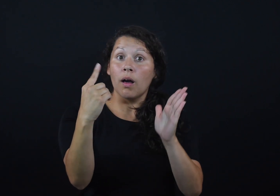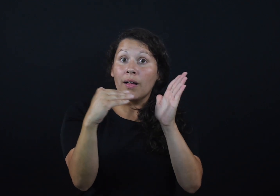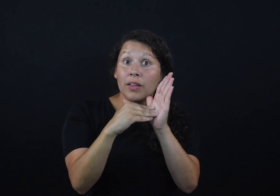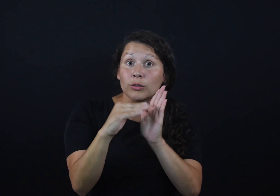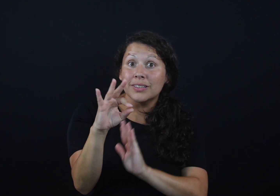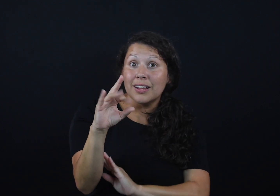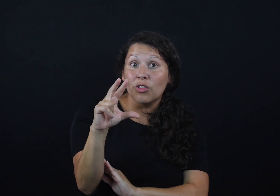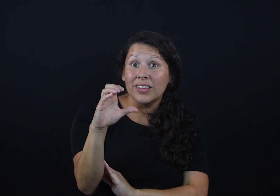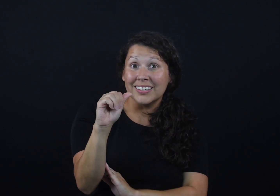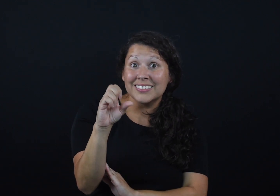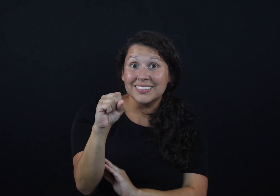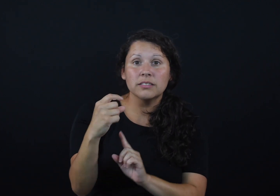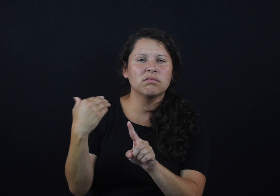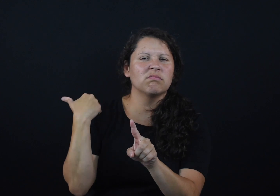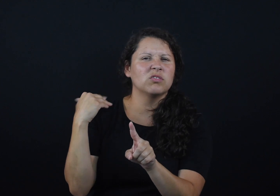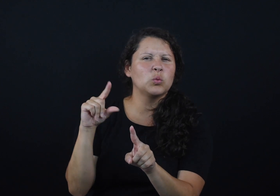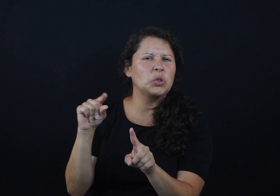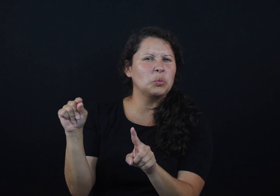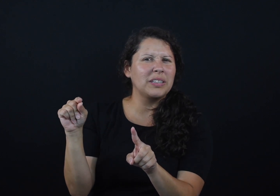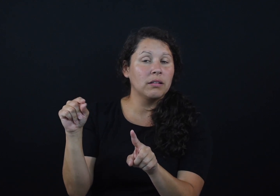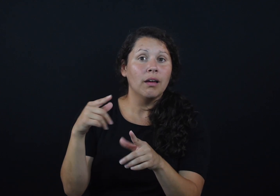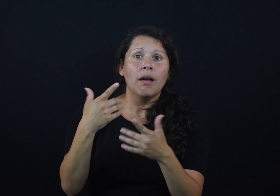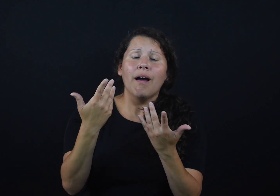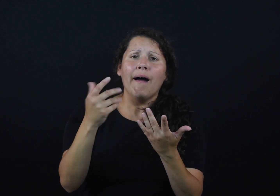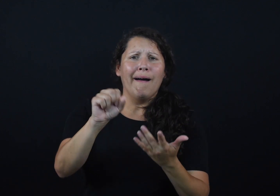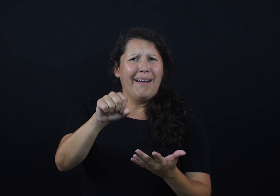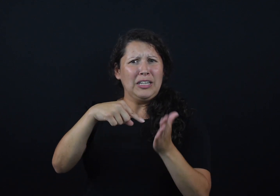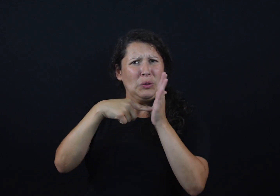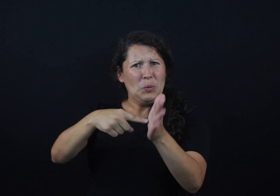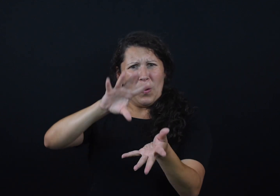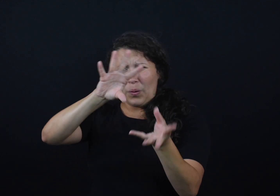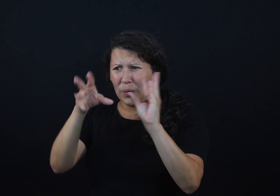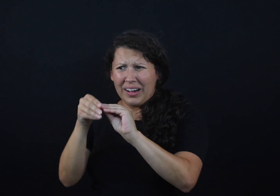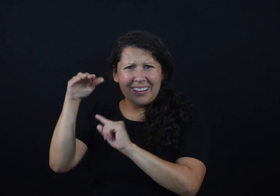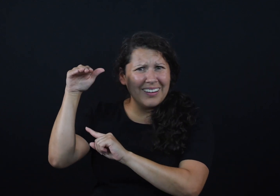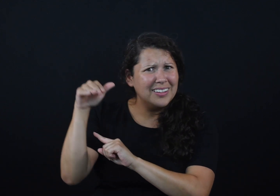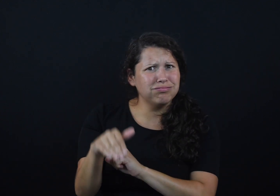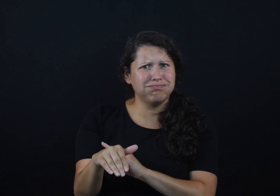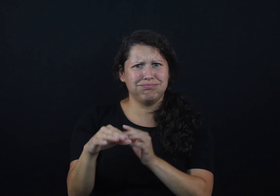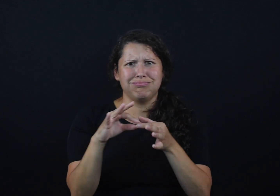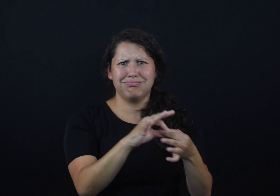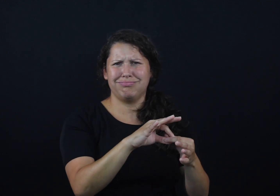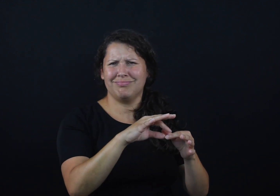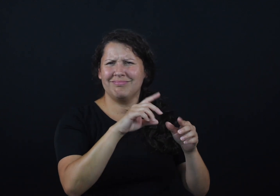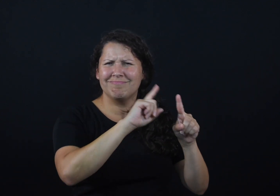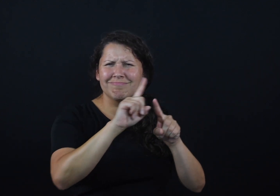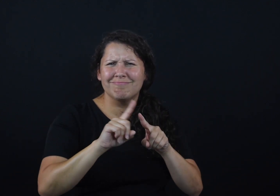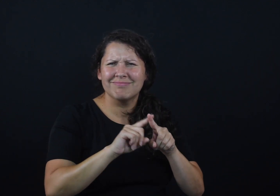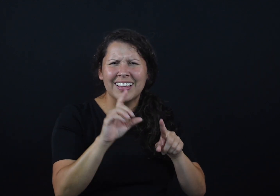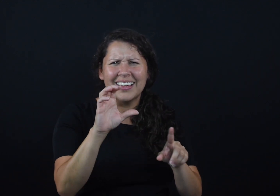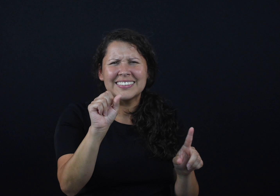with 1,093 cases in 2020. Despite the overall decline in all syphilis stages,